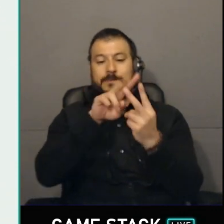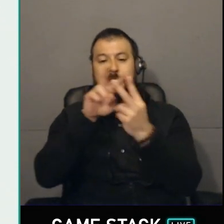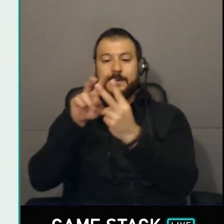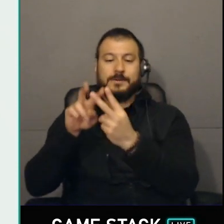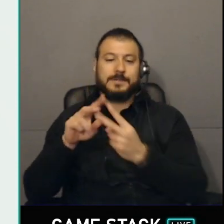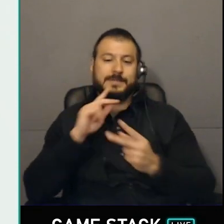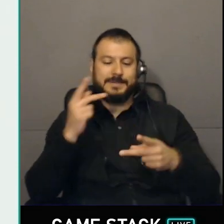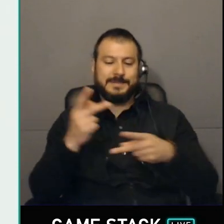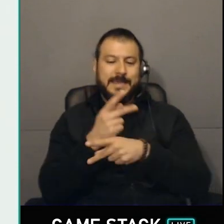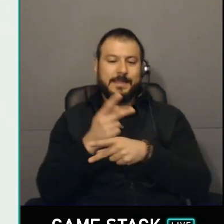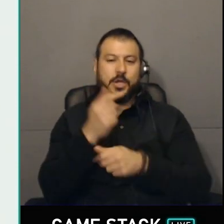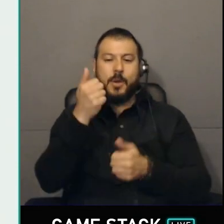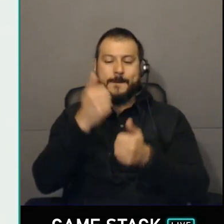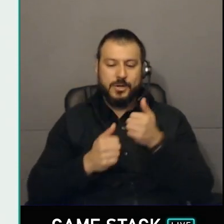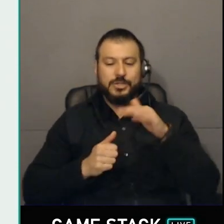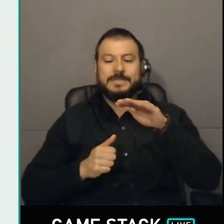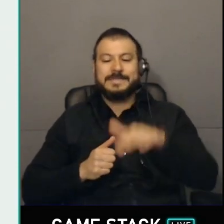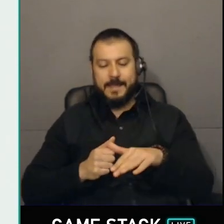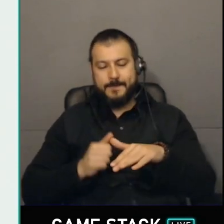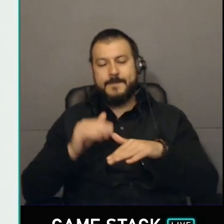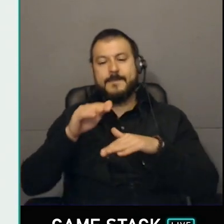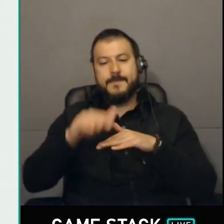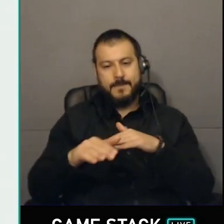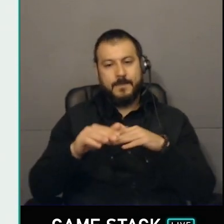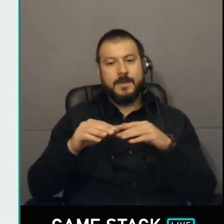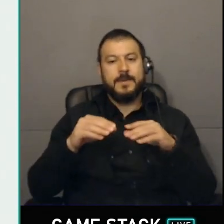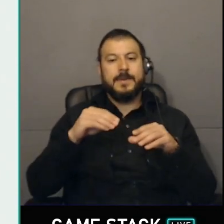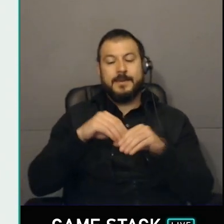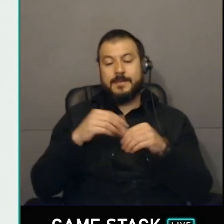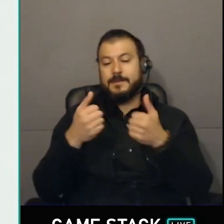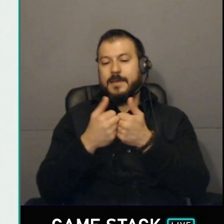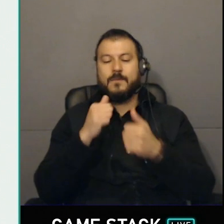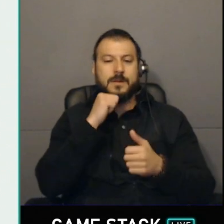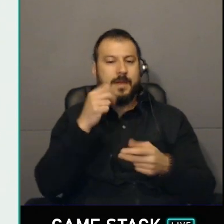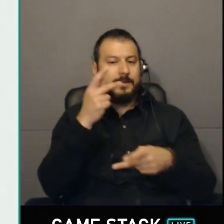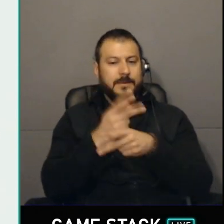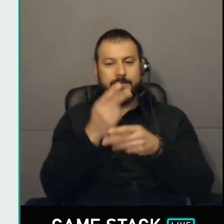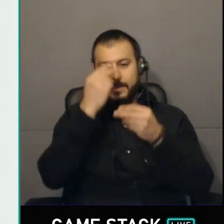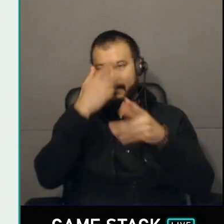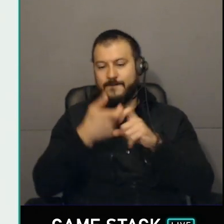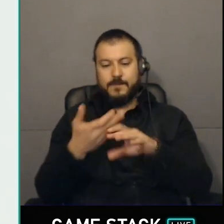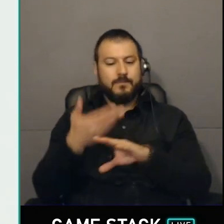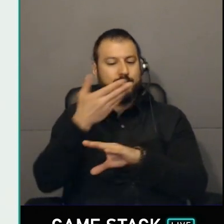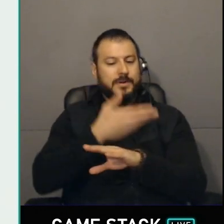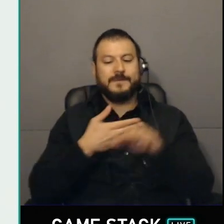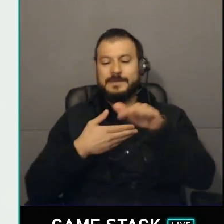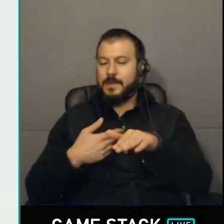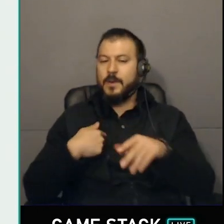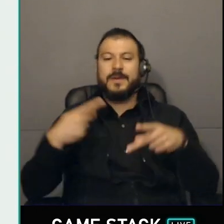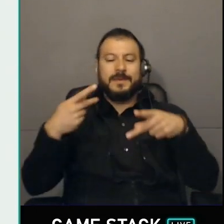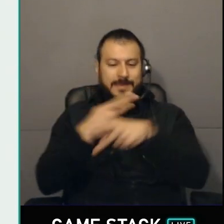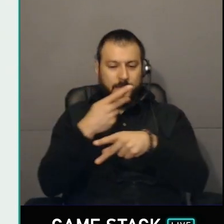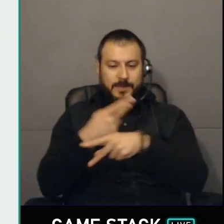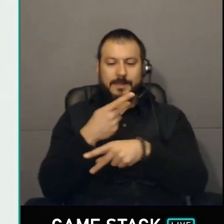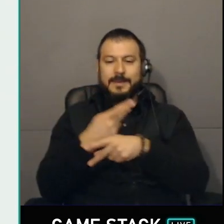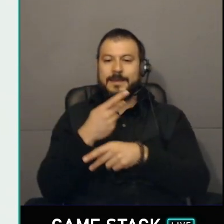so again we're not keeping information from a previous step or calculating that new heuristic every time.